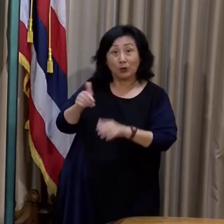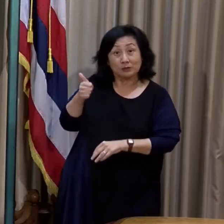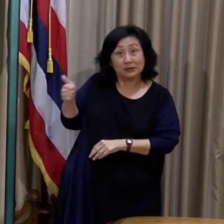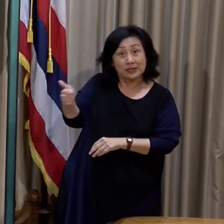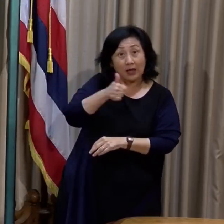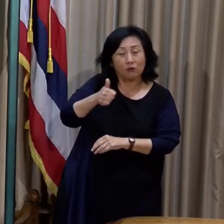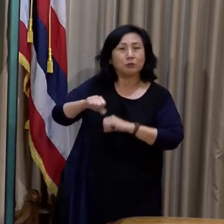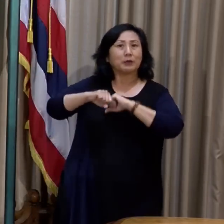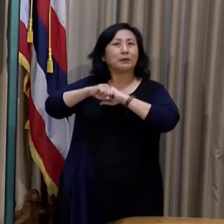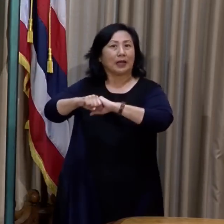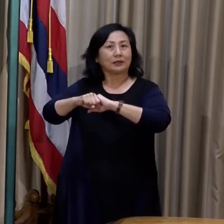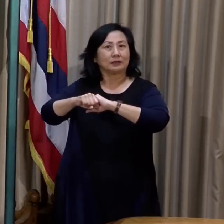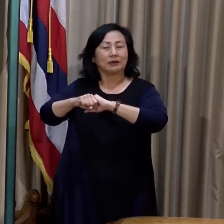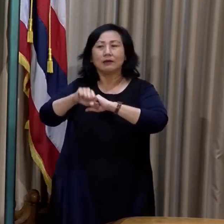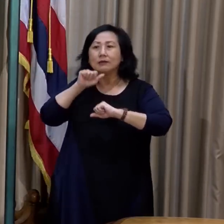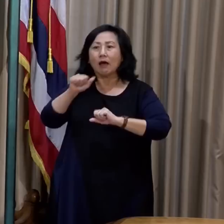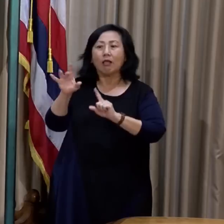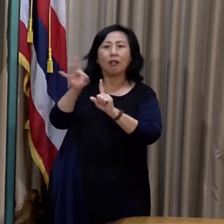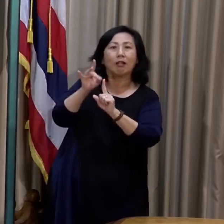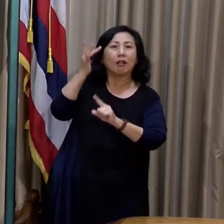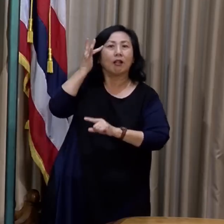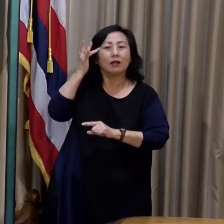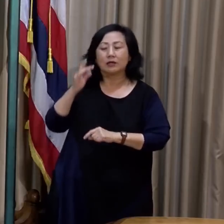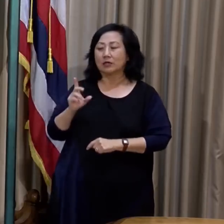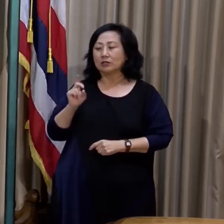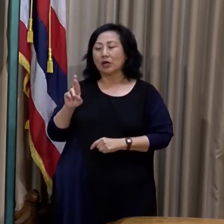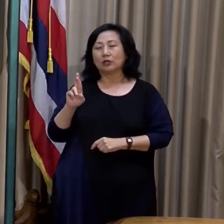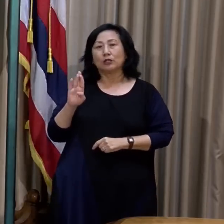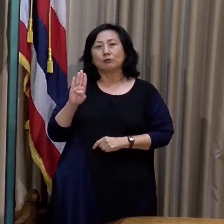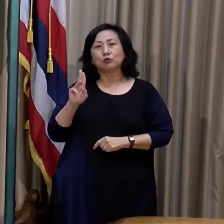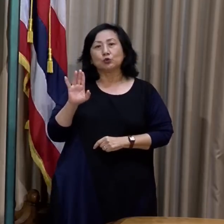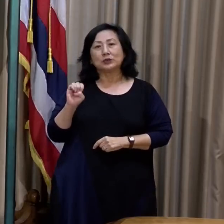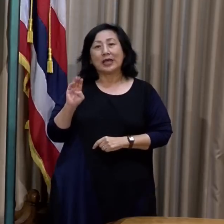GUIDELINES, AND PROTOCOLS TO